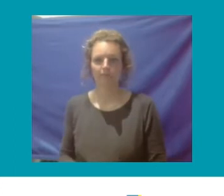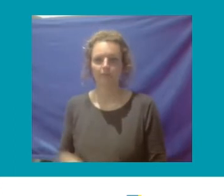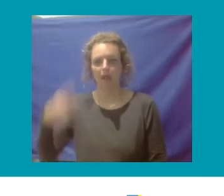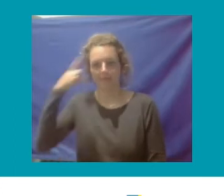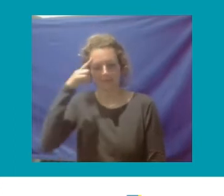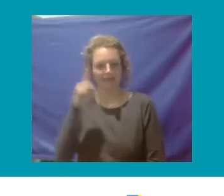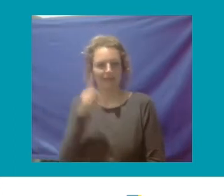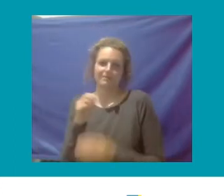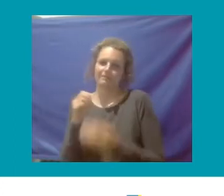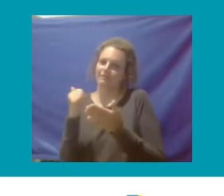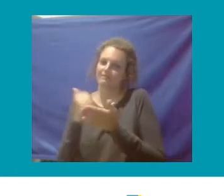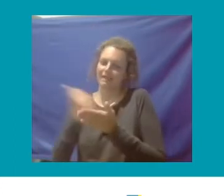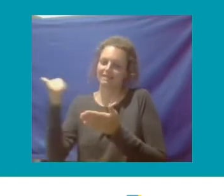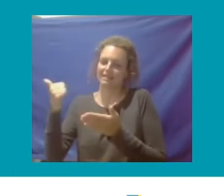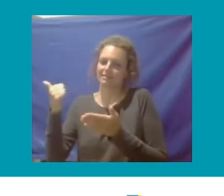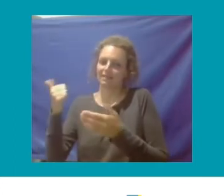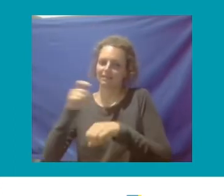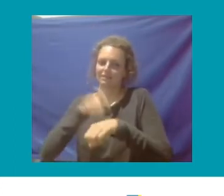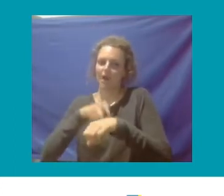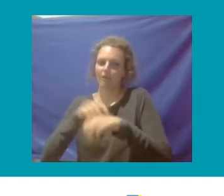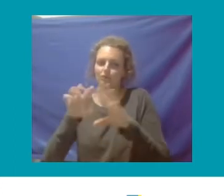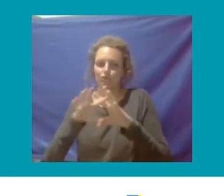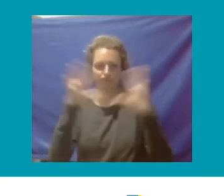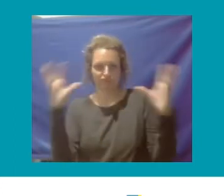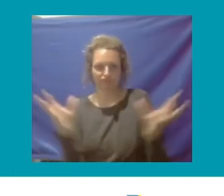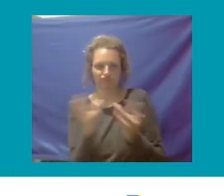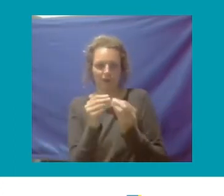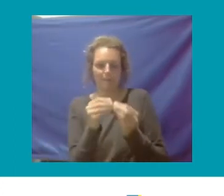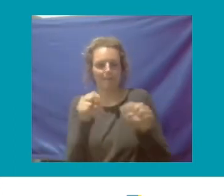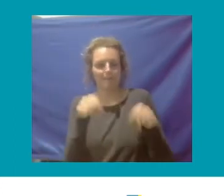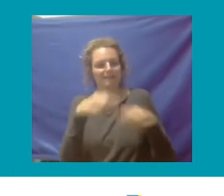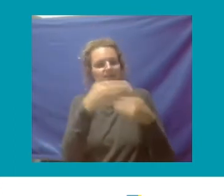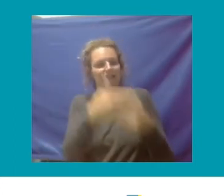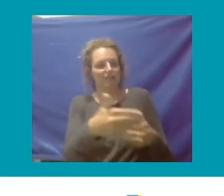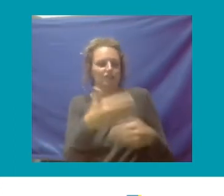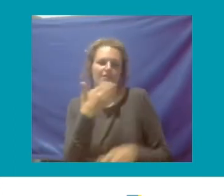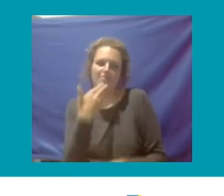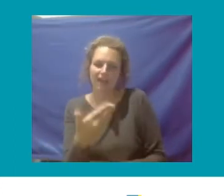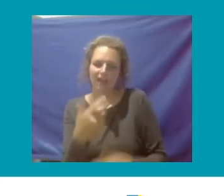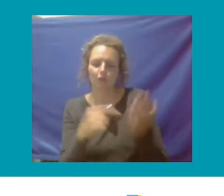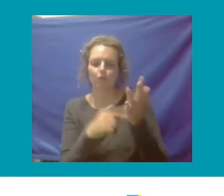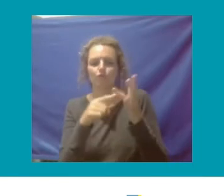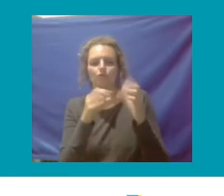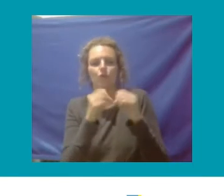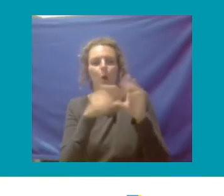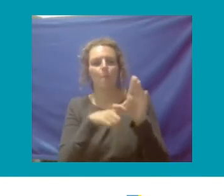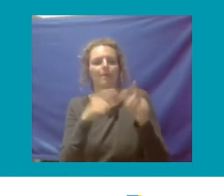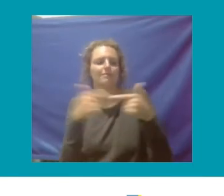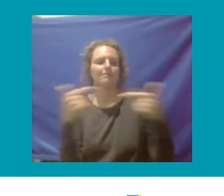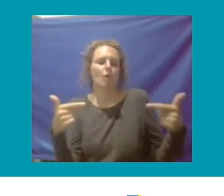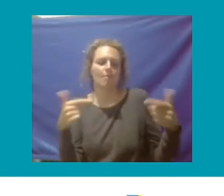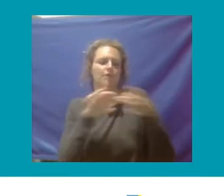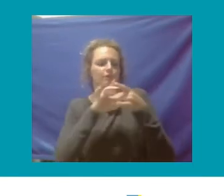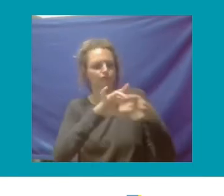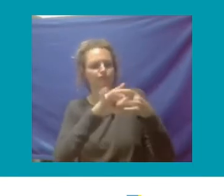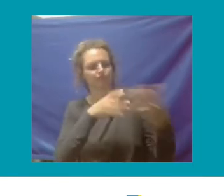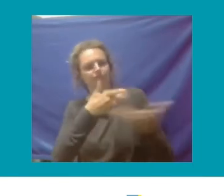Thank you very much for talking us through this and engaging in this in this conversation. And being very good